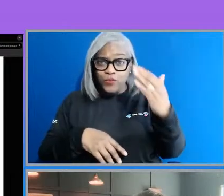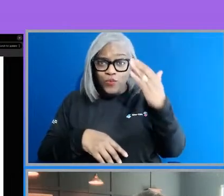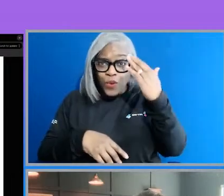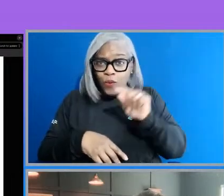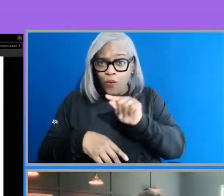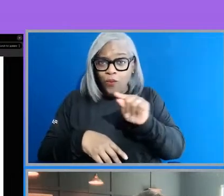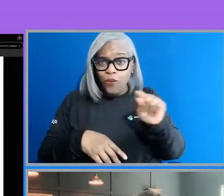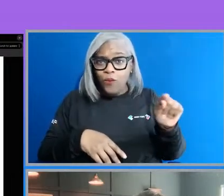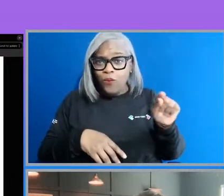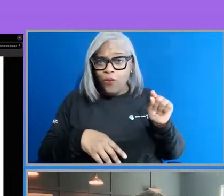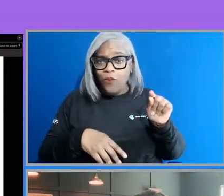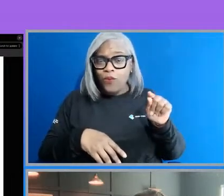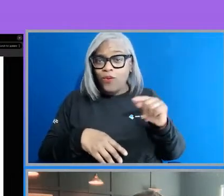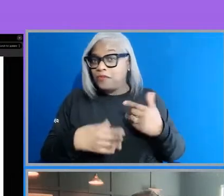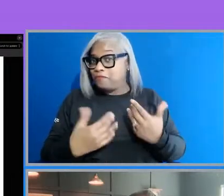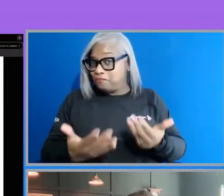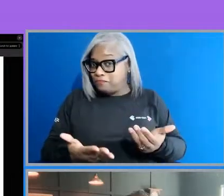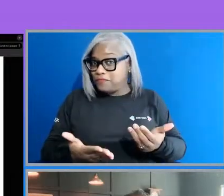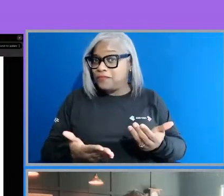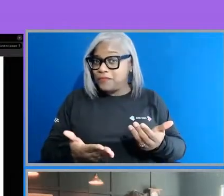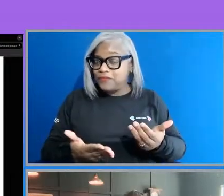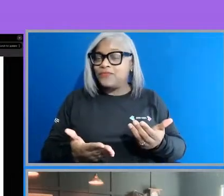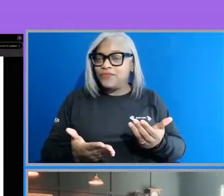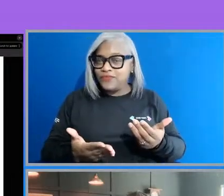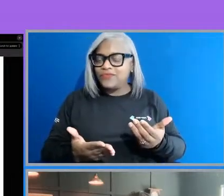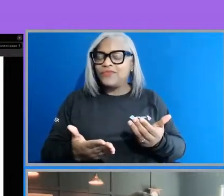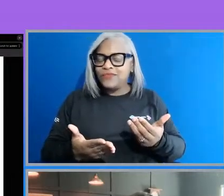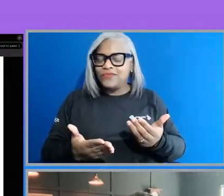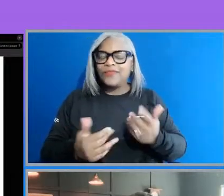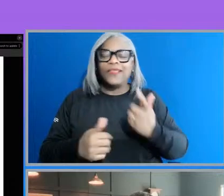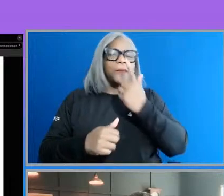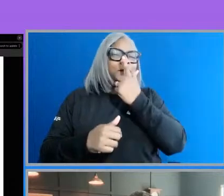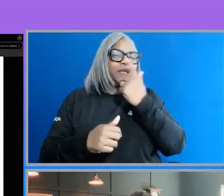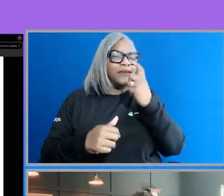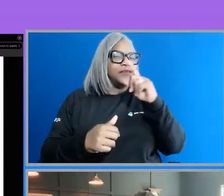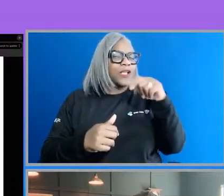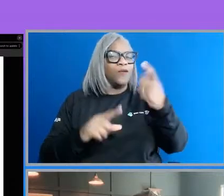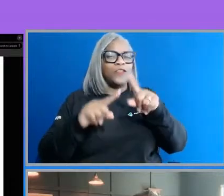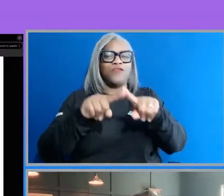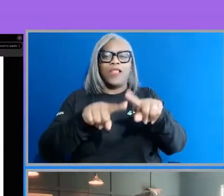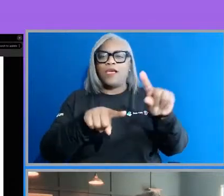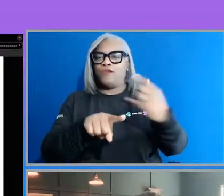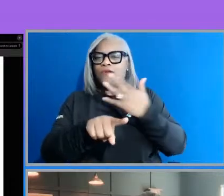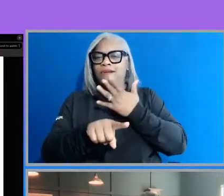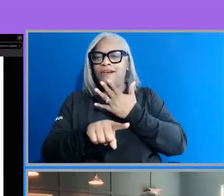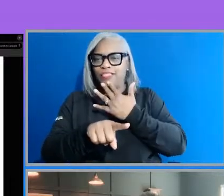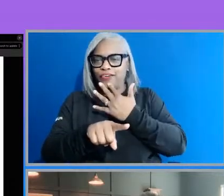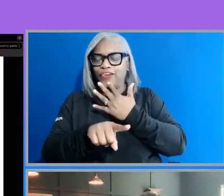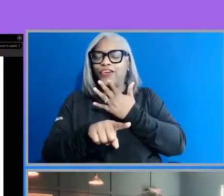each one of these circles represents? Because I didn't rely on color, there's another way of conveying that